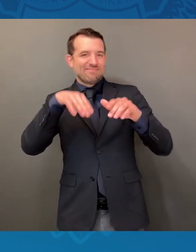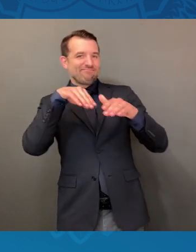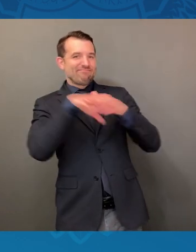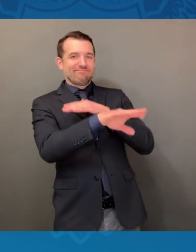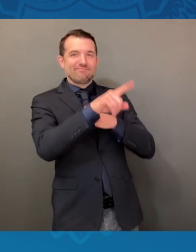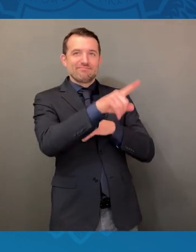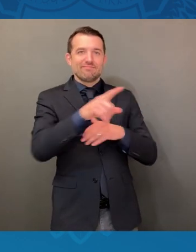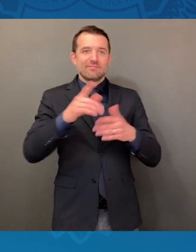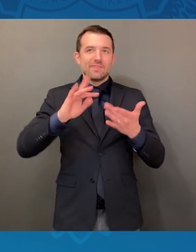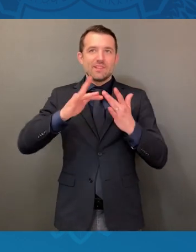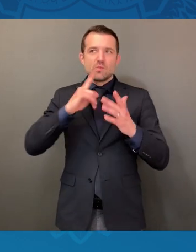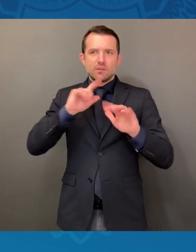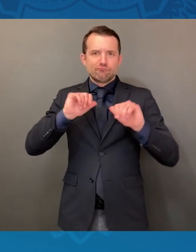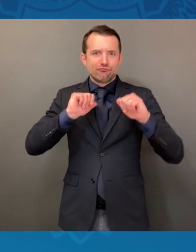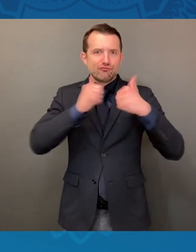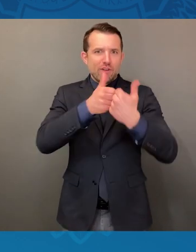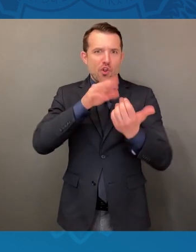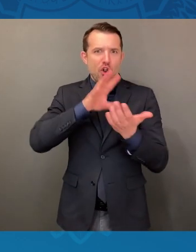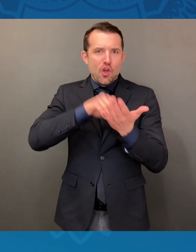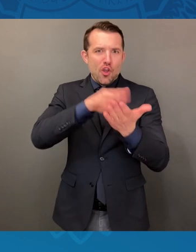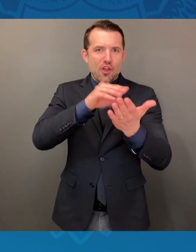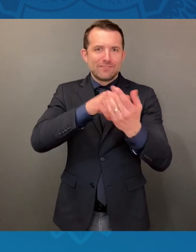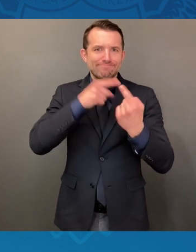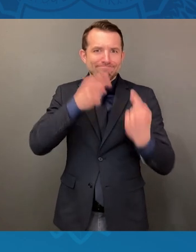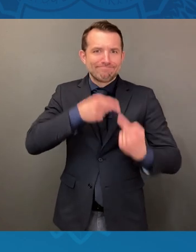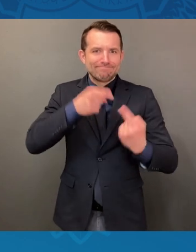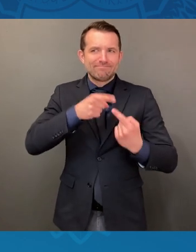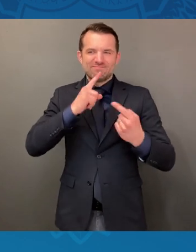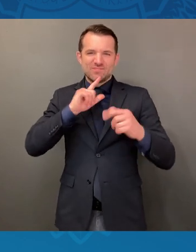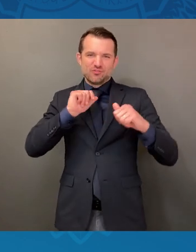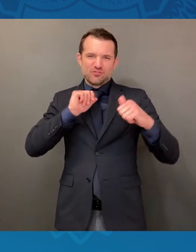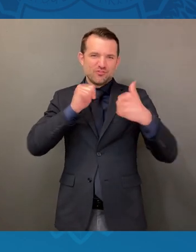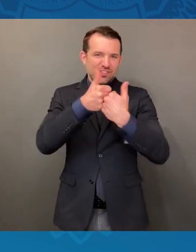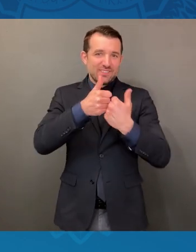Due to the repeated connectivity problems, virtual learning failed after just one month.